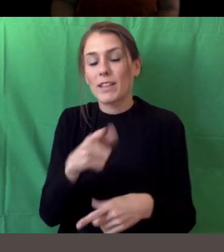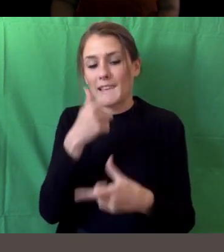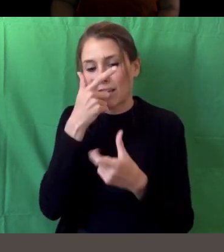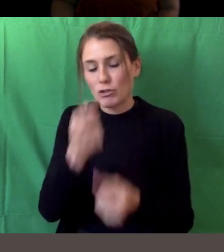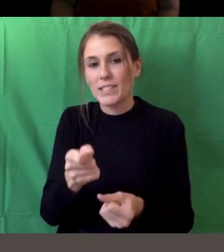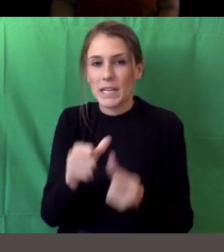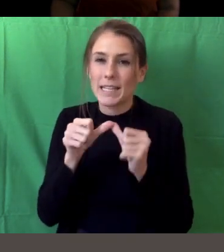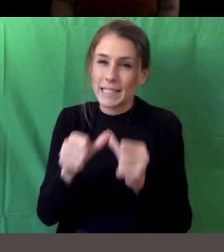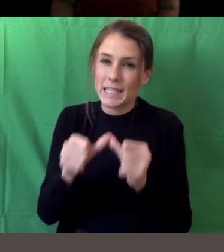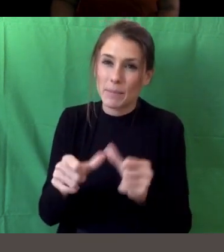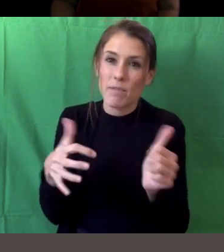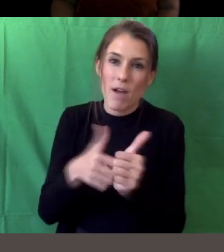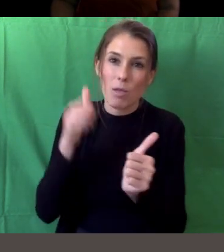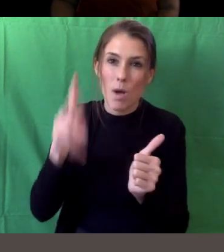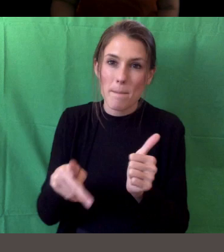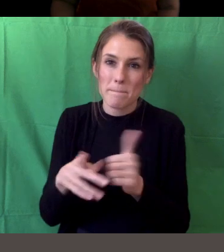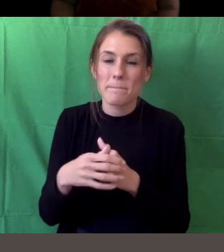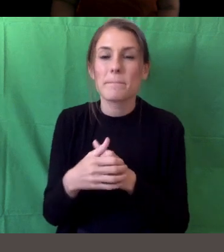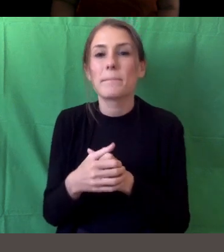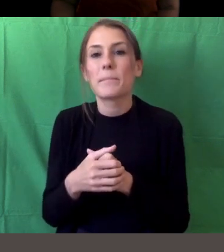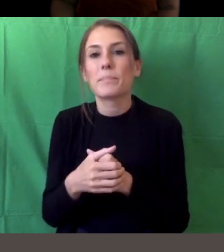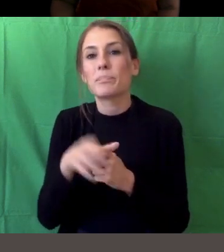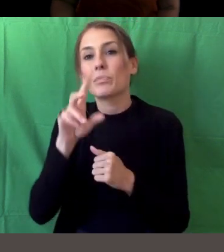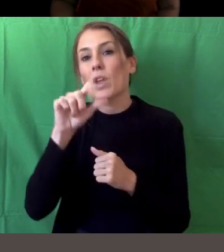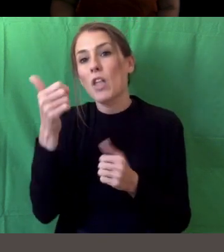So if you're really interested, keep following up.